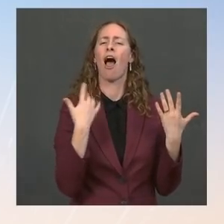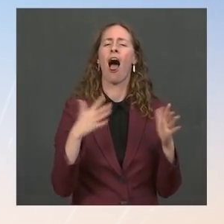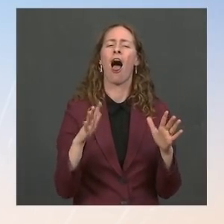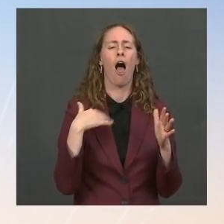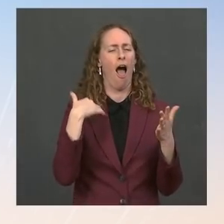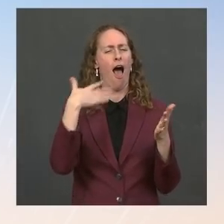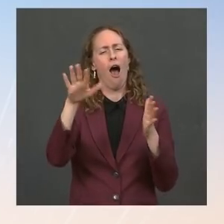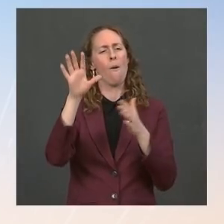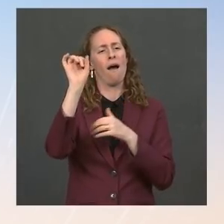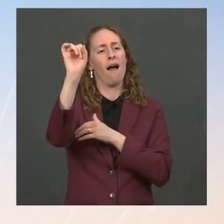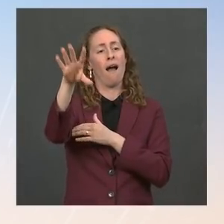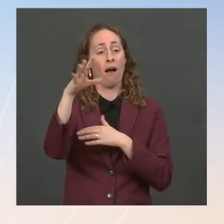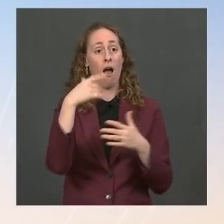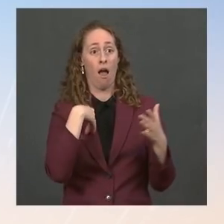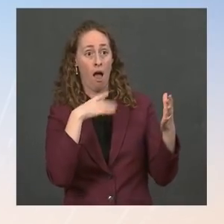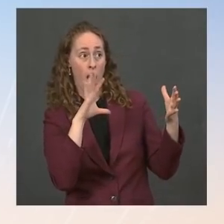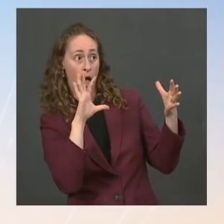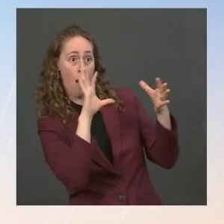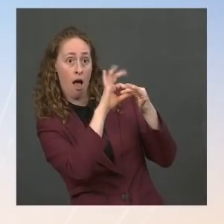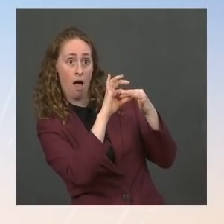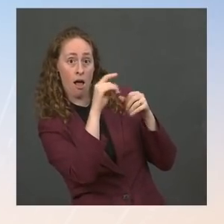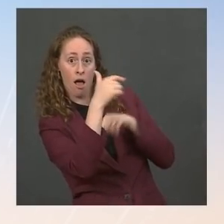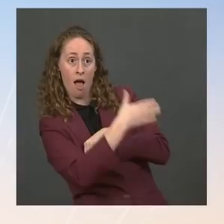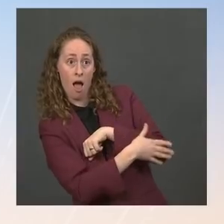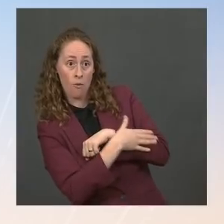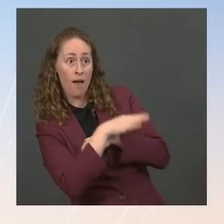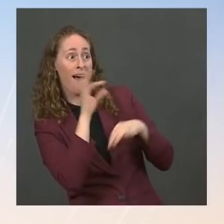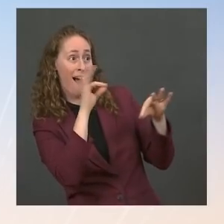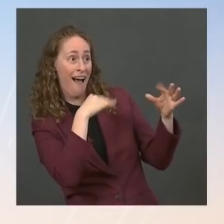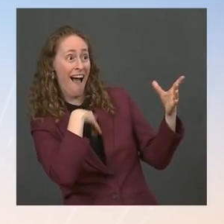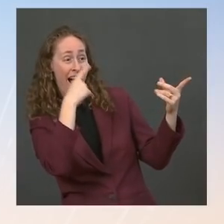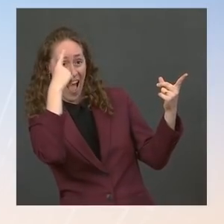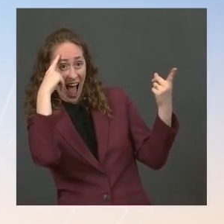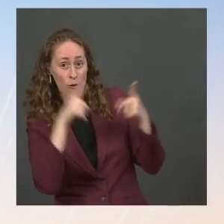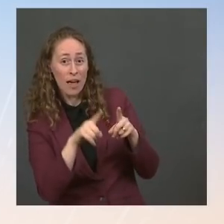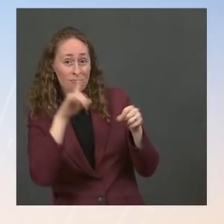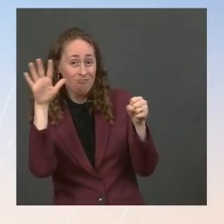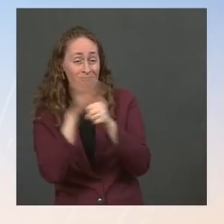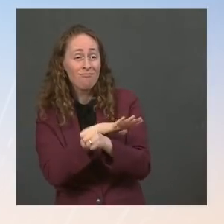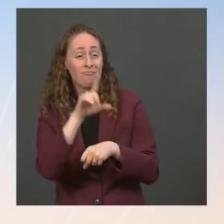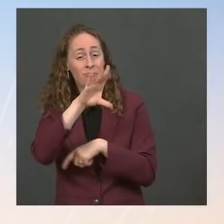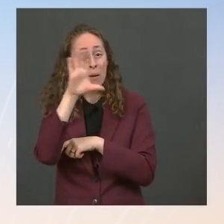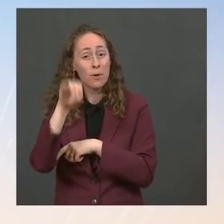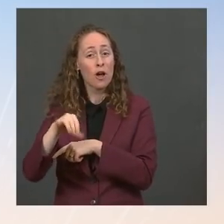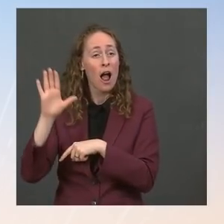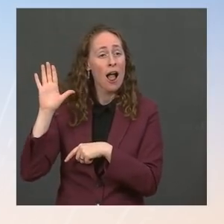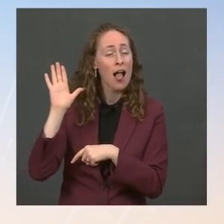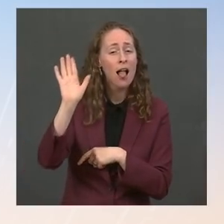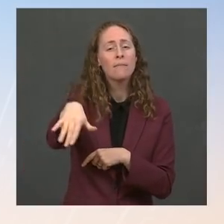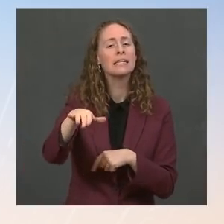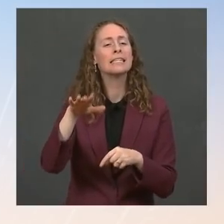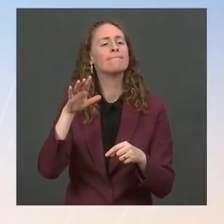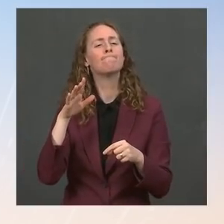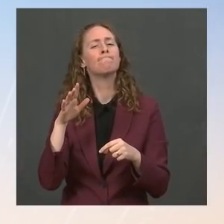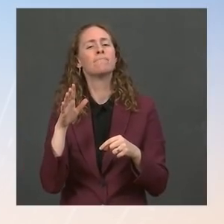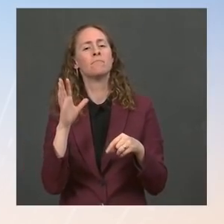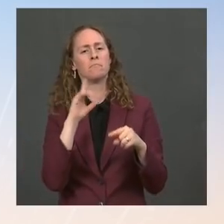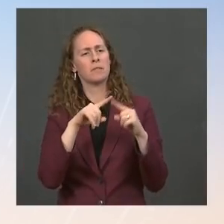with everything our partners and allies do, nor will they agree with everything we do, but that our relationships are stronger -- they have a stronger basis,